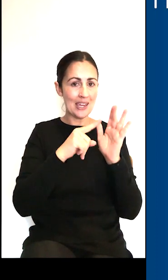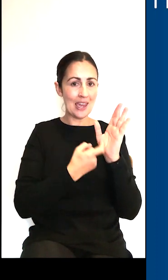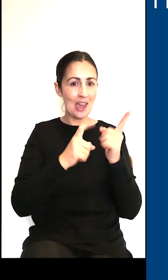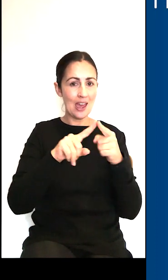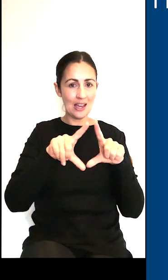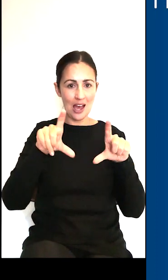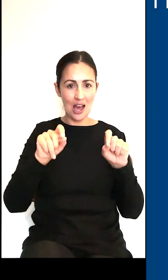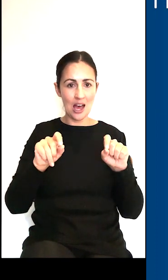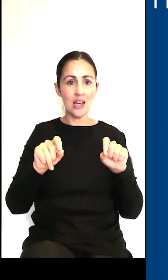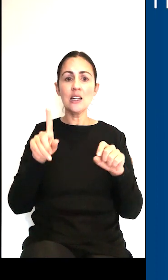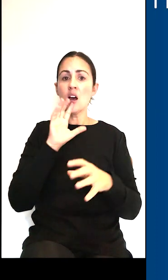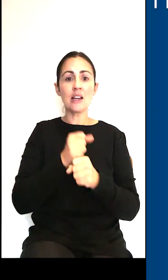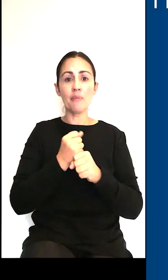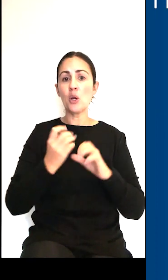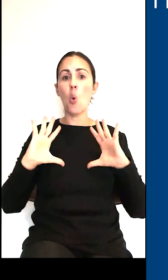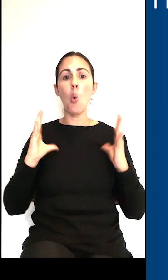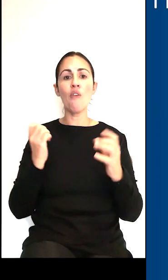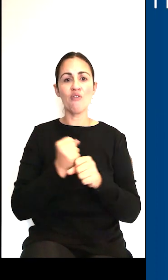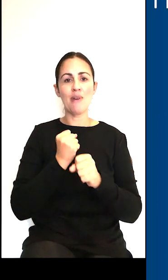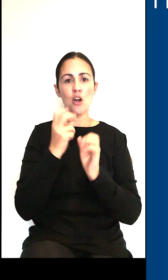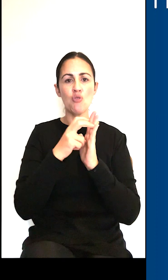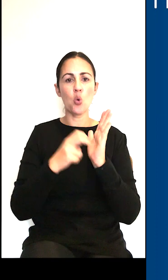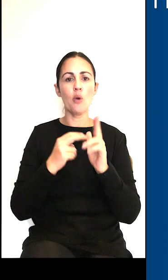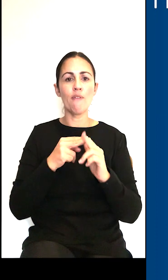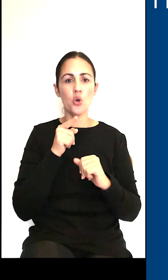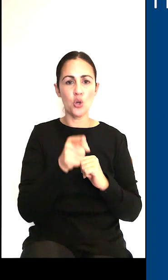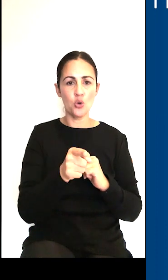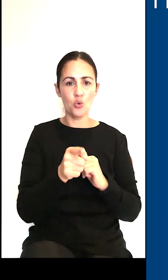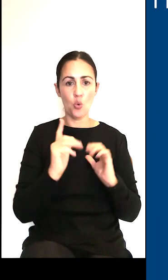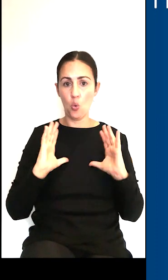unless they chose to opt out. And out of the country at that time,